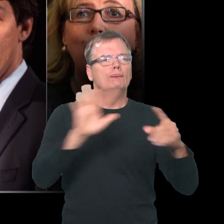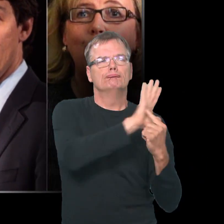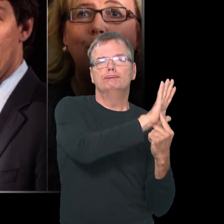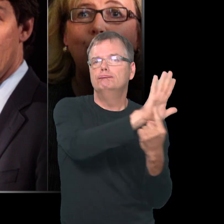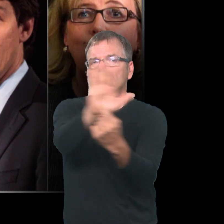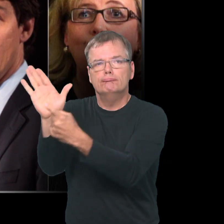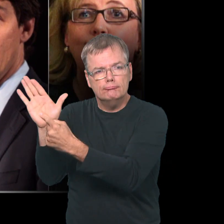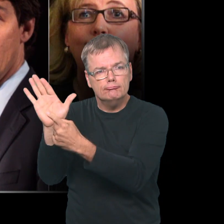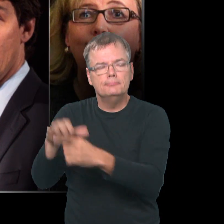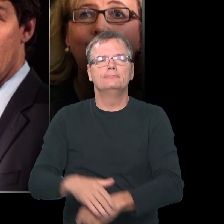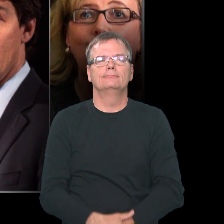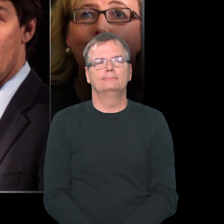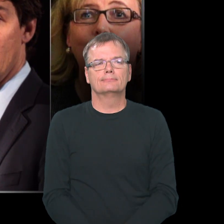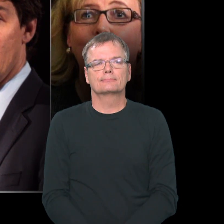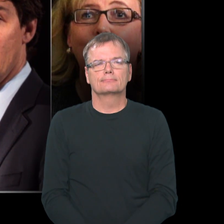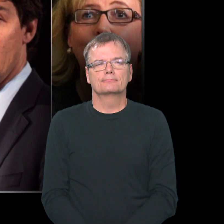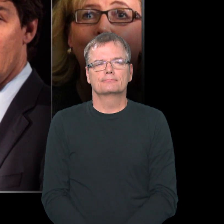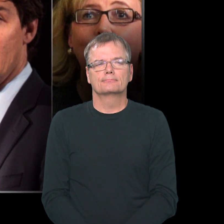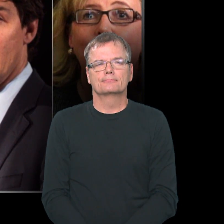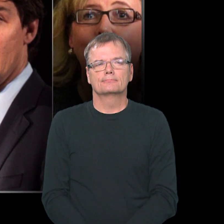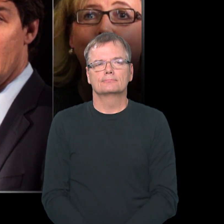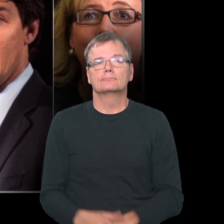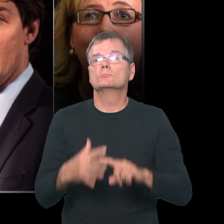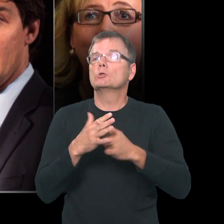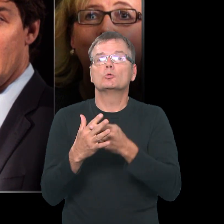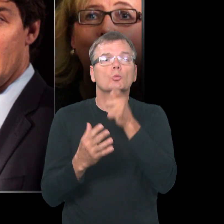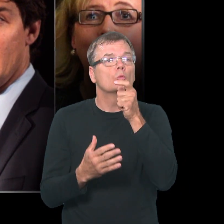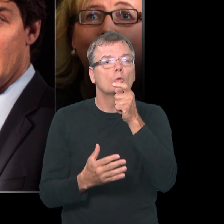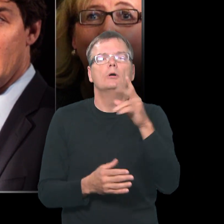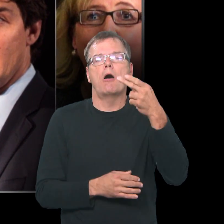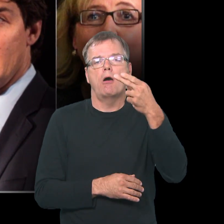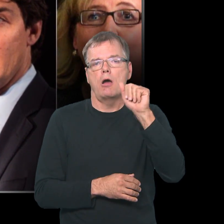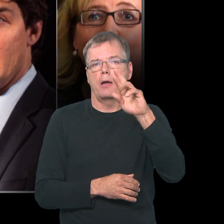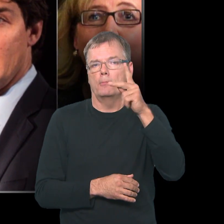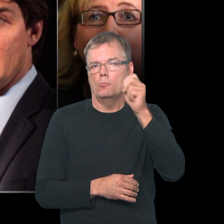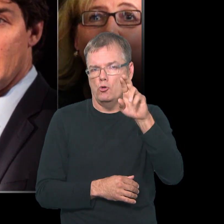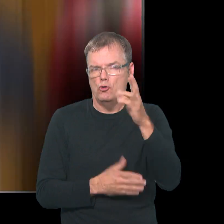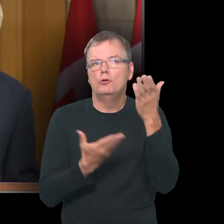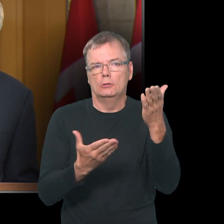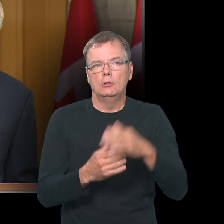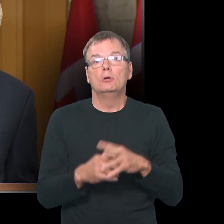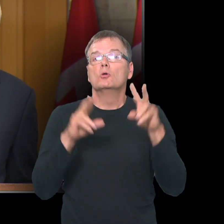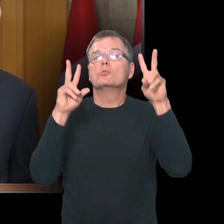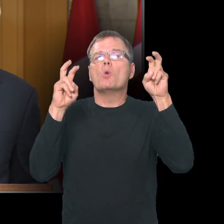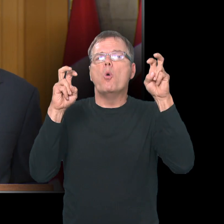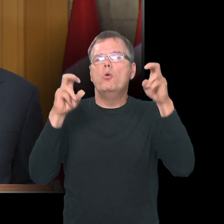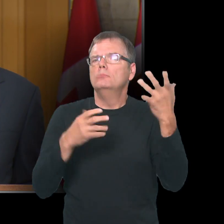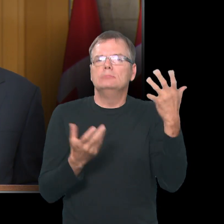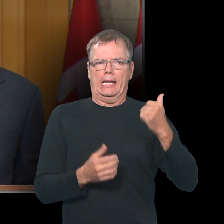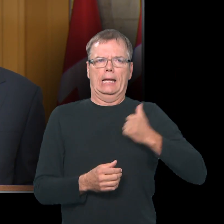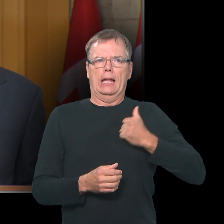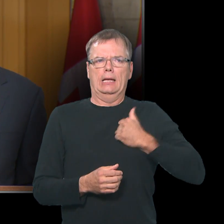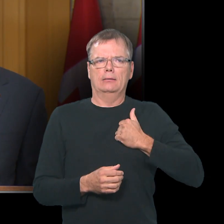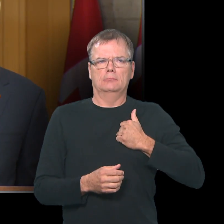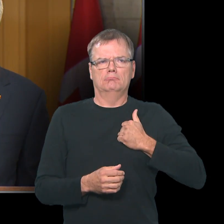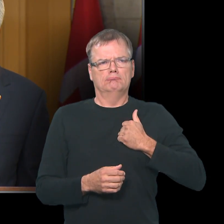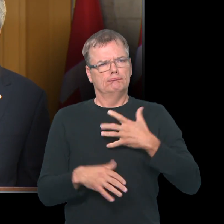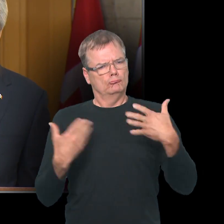So tonight, on this extended edition of One On One, The Leaders. We begin with Stephen Harper.